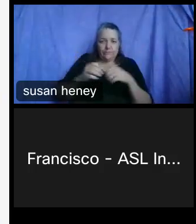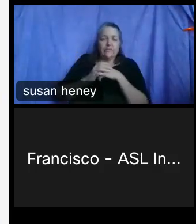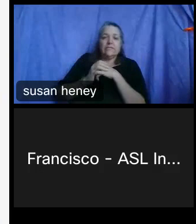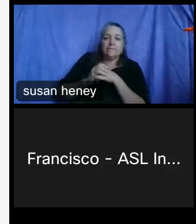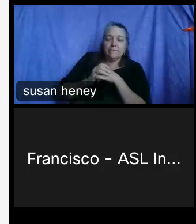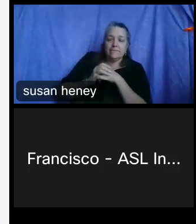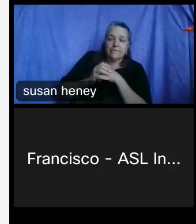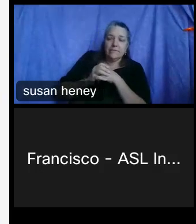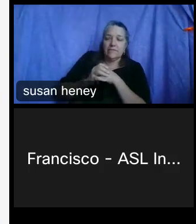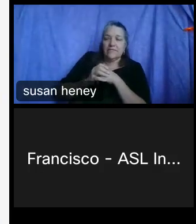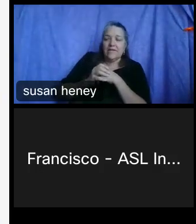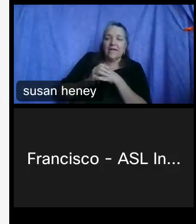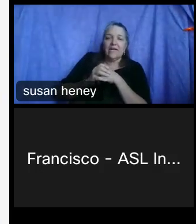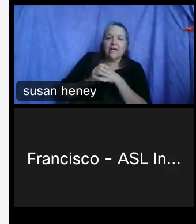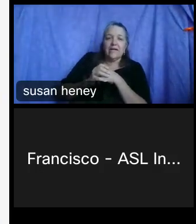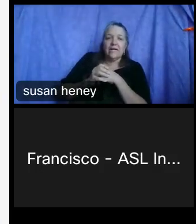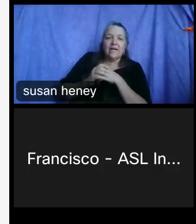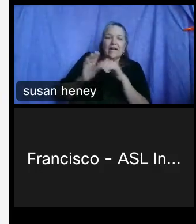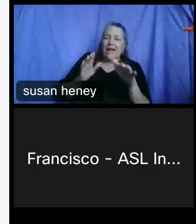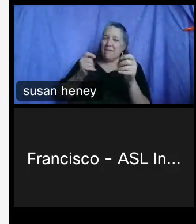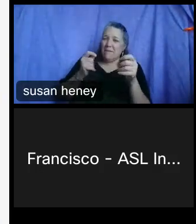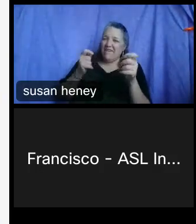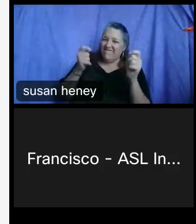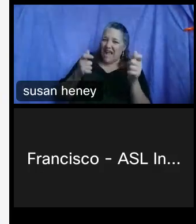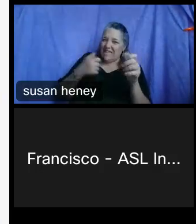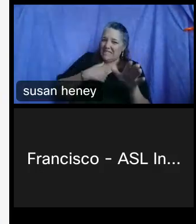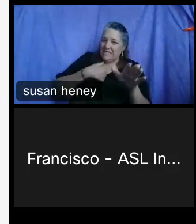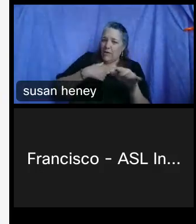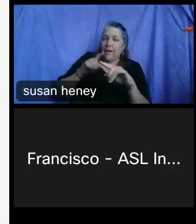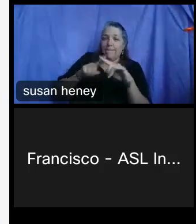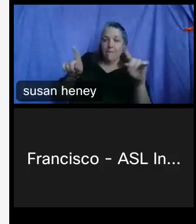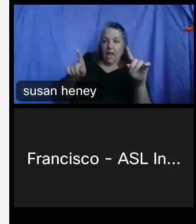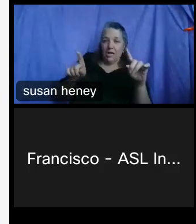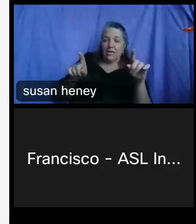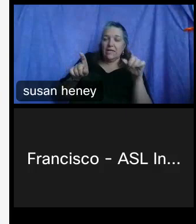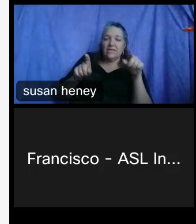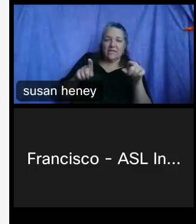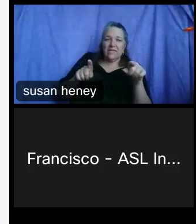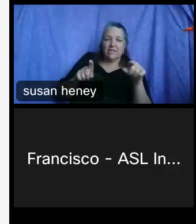Now if I'm going a little fast, I apologize, but rest assured that these slides with my